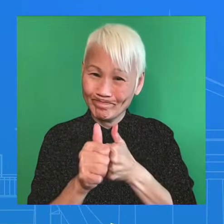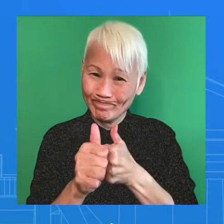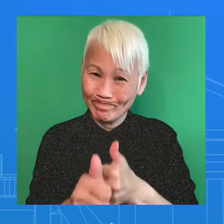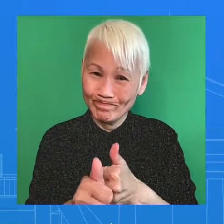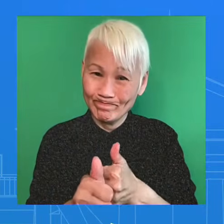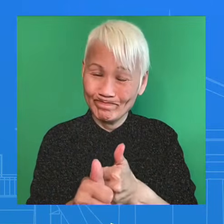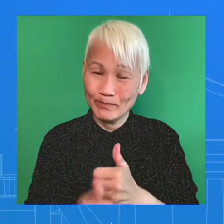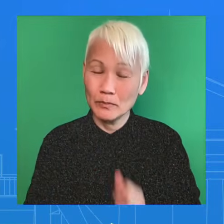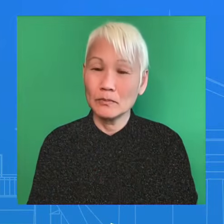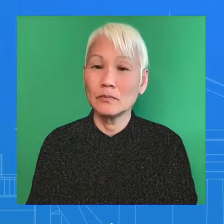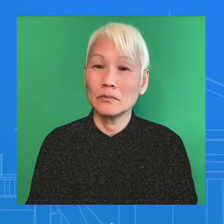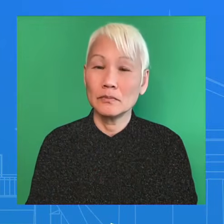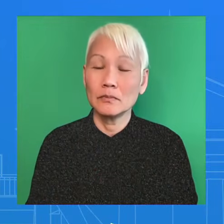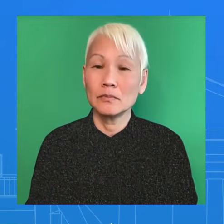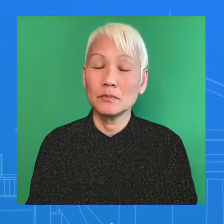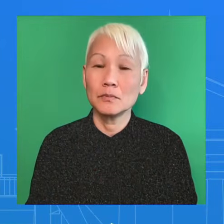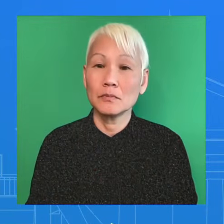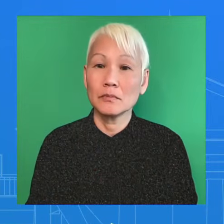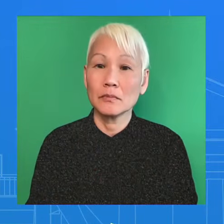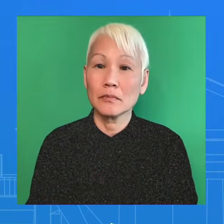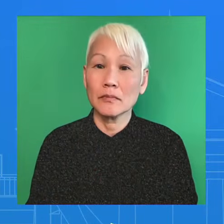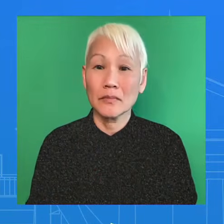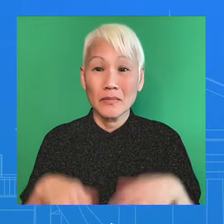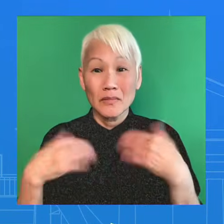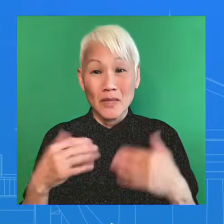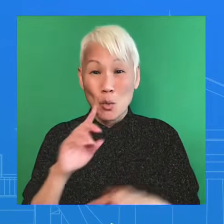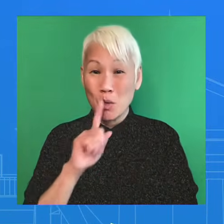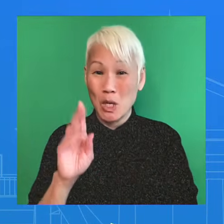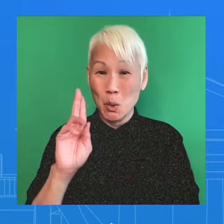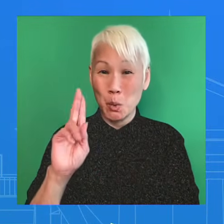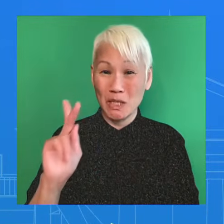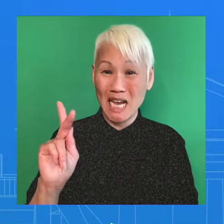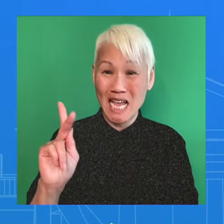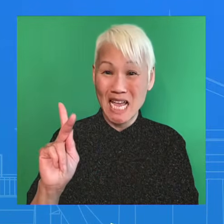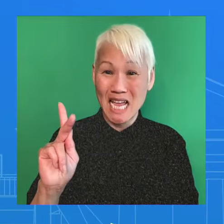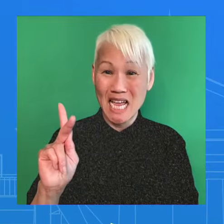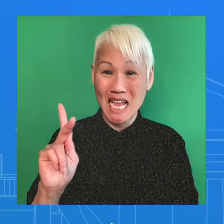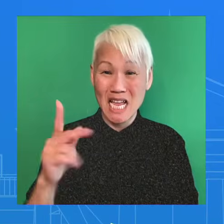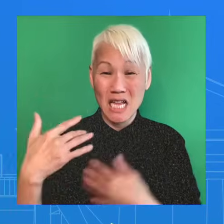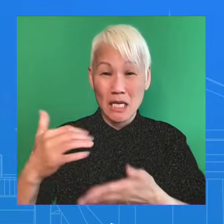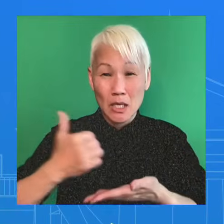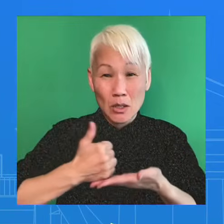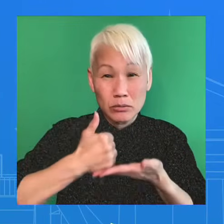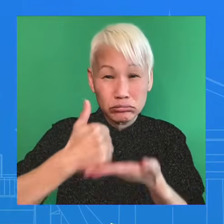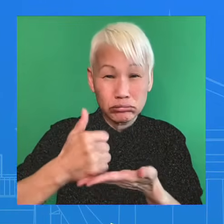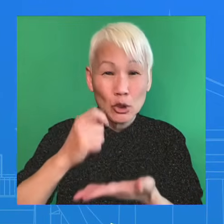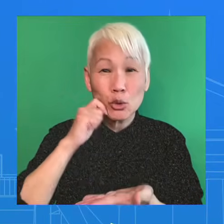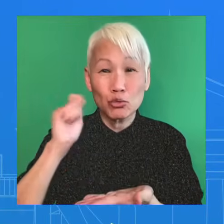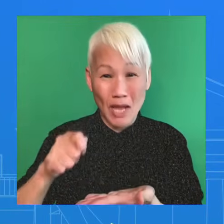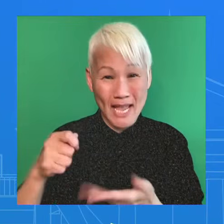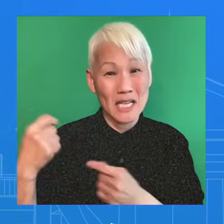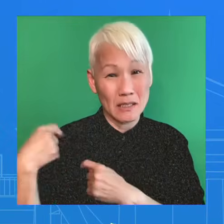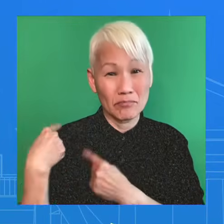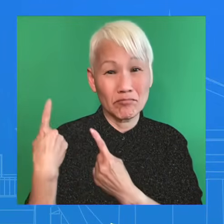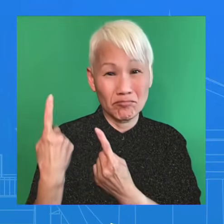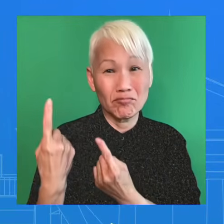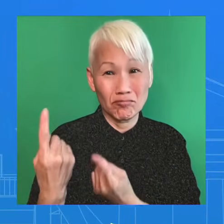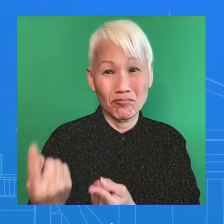in terms of helping Ukraine for the last 15 months. And I have no doubt that they'll talk about ways in which we can work together going forward for the future.